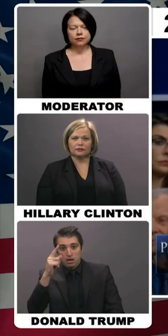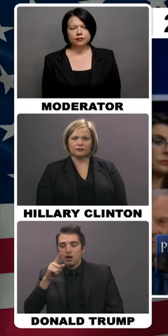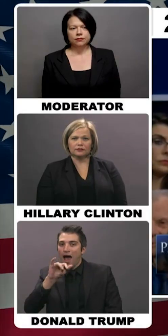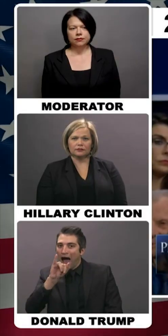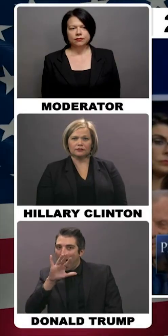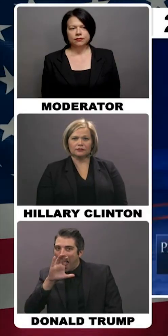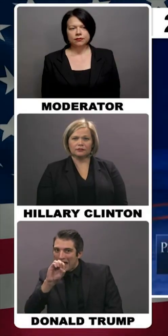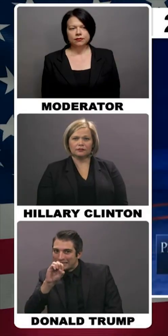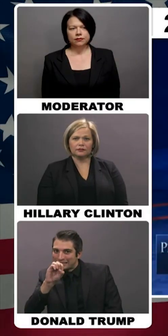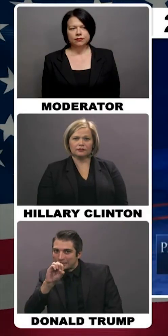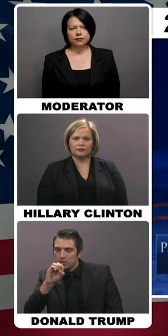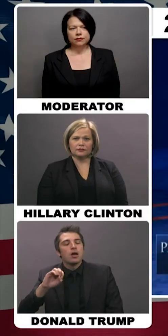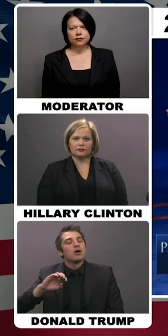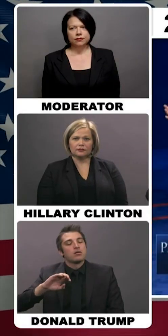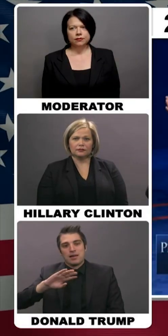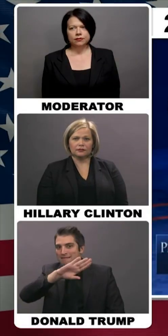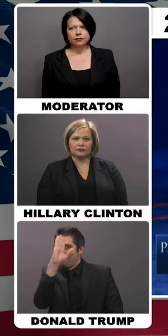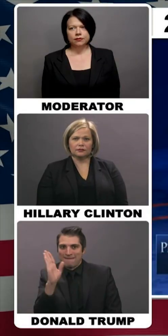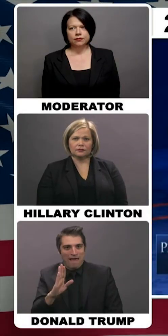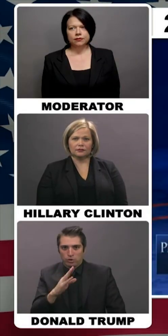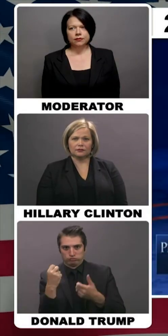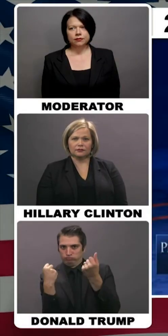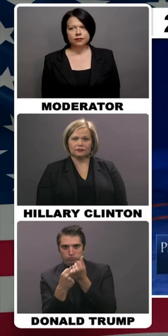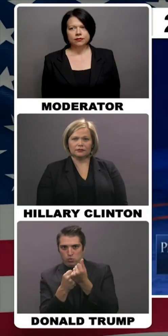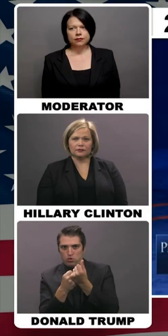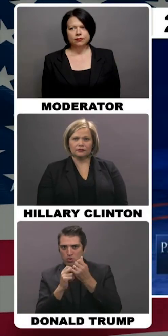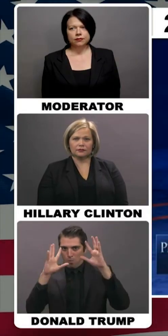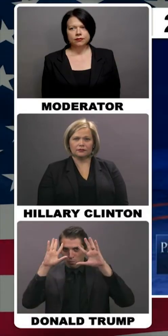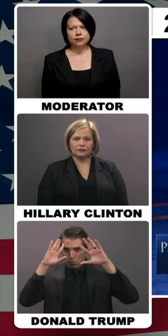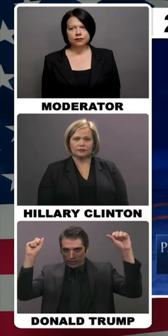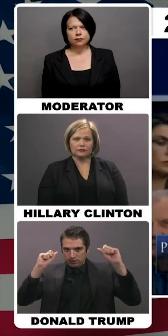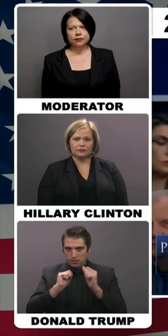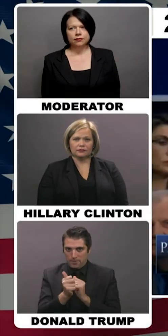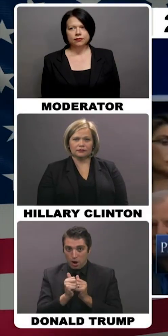The border patrol agents 16,500 just recently endorsed me